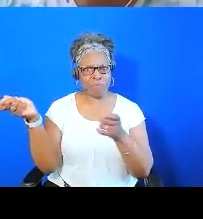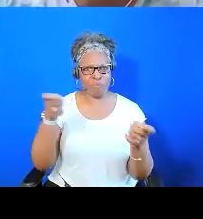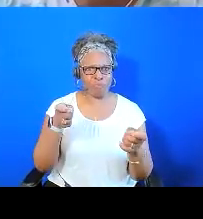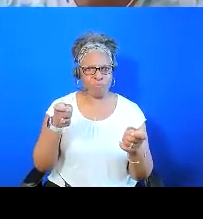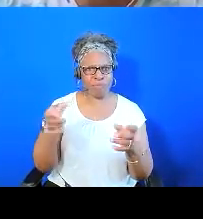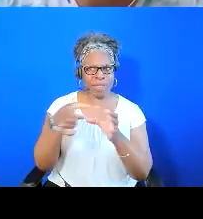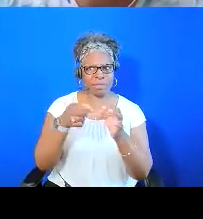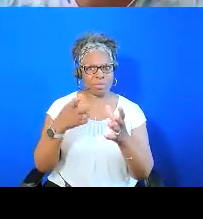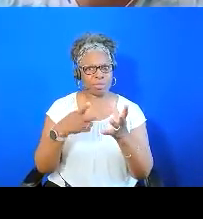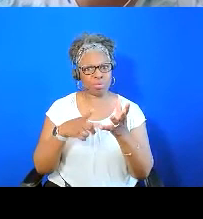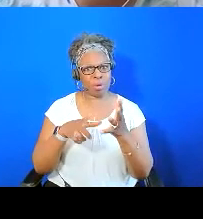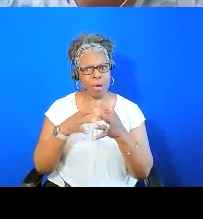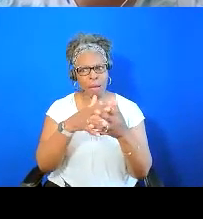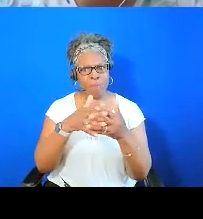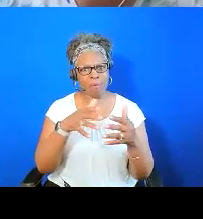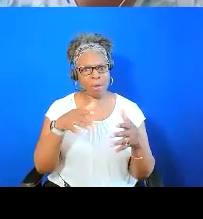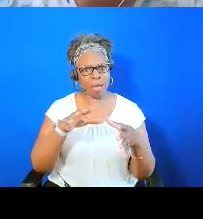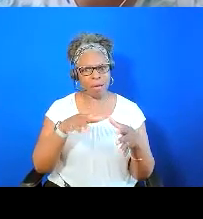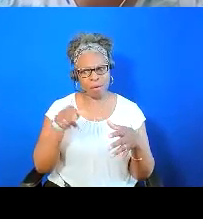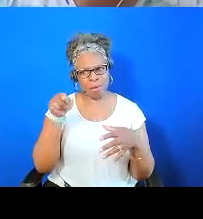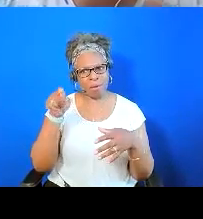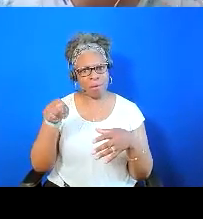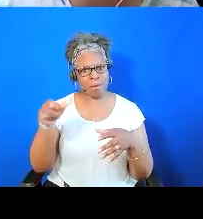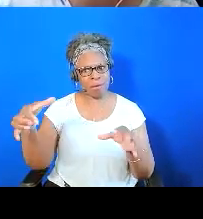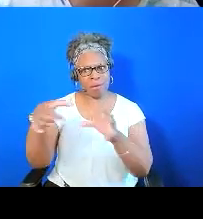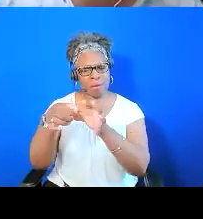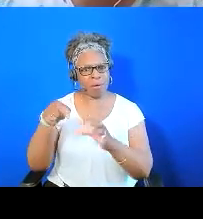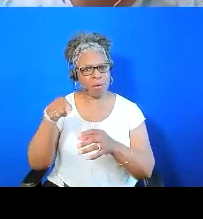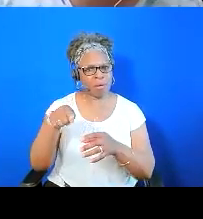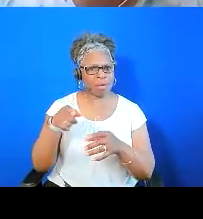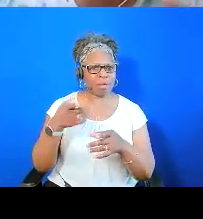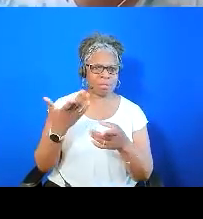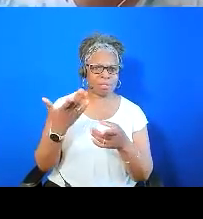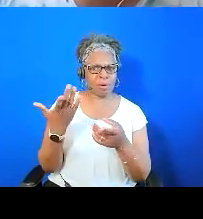we kind of saw a lot of those areas that were that were thriving collapsing, industry collapsing,